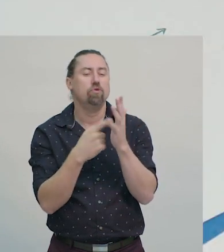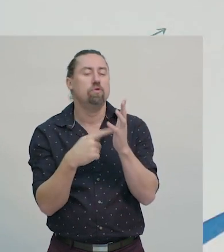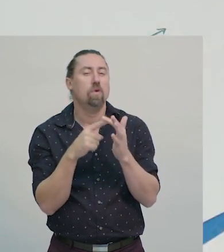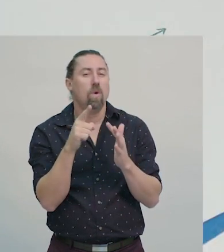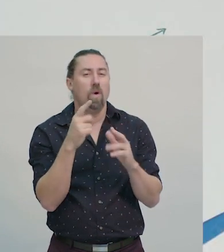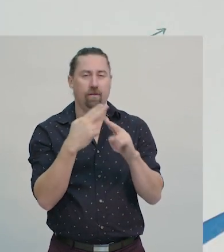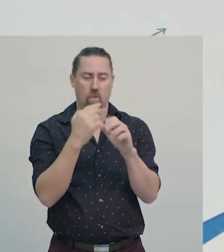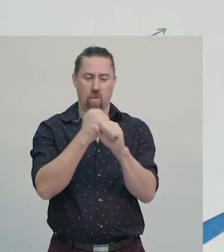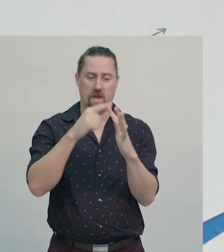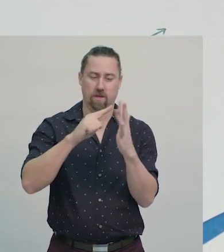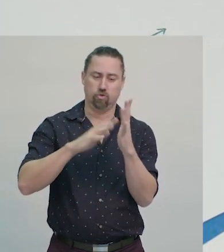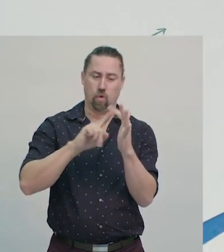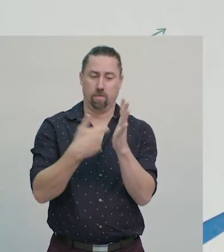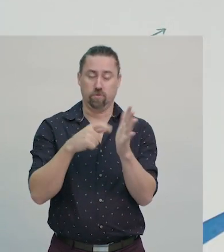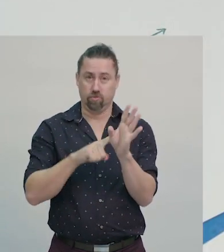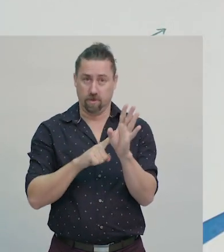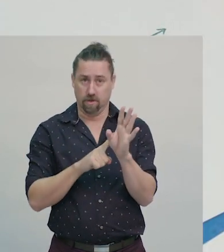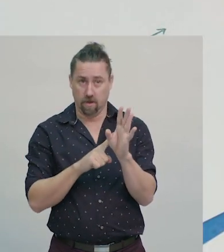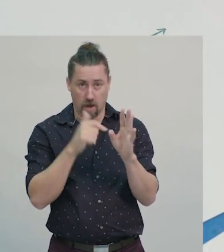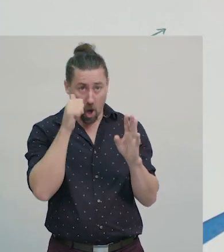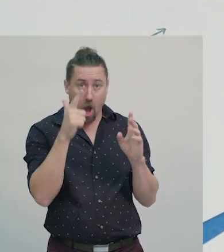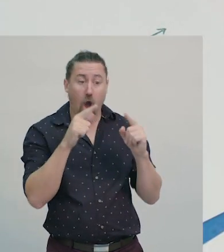that vertically opposite angles are equal.